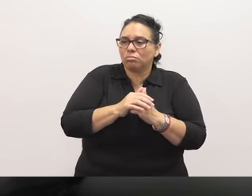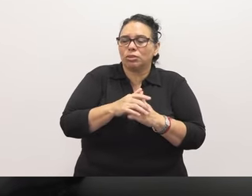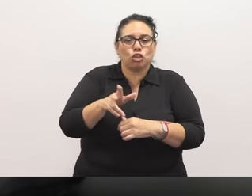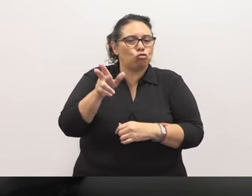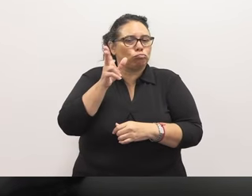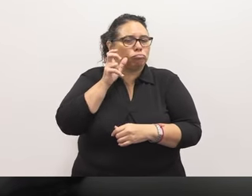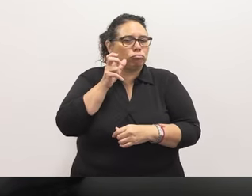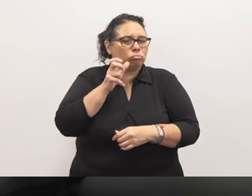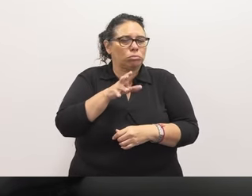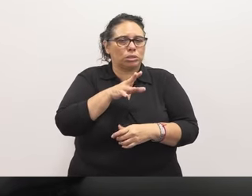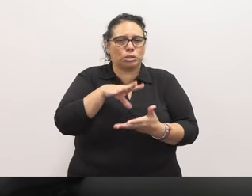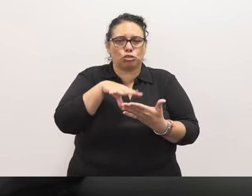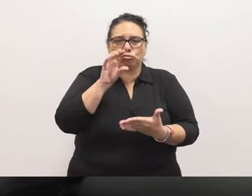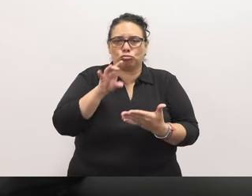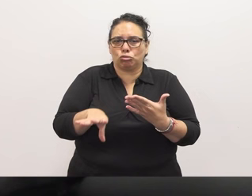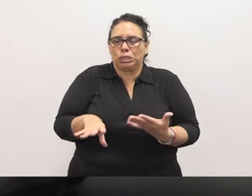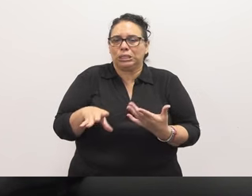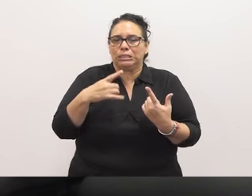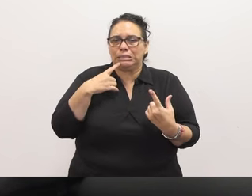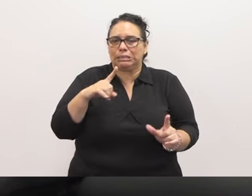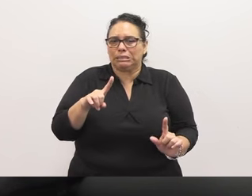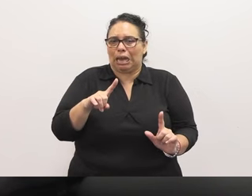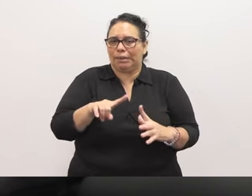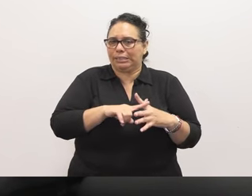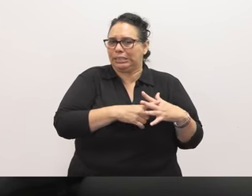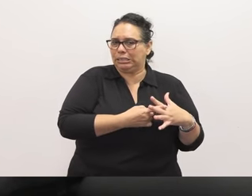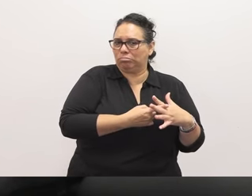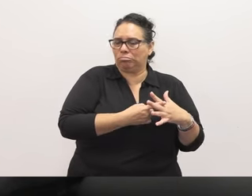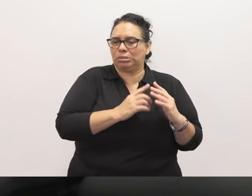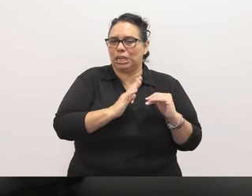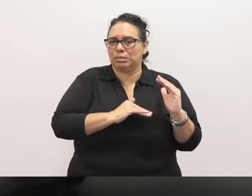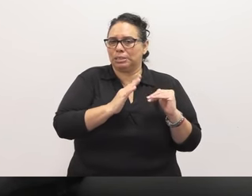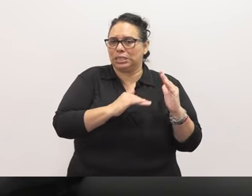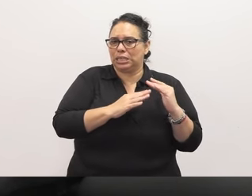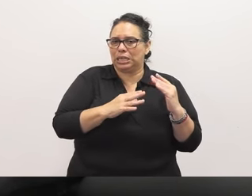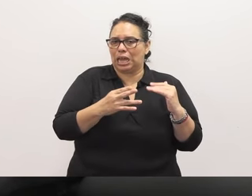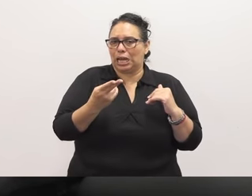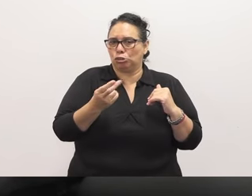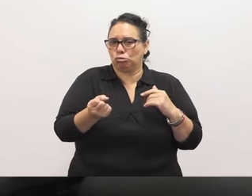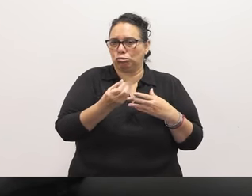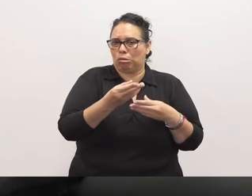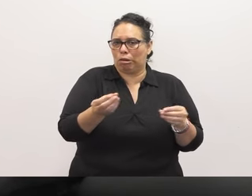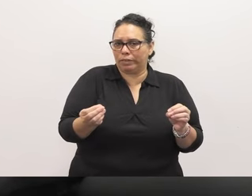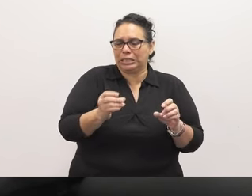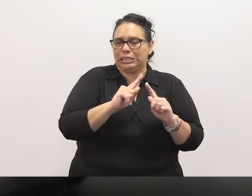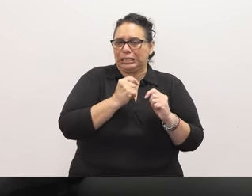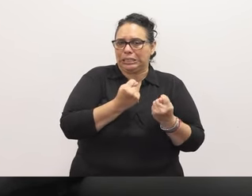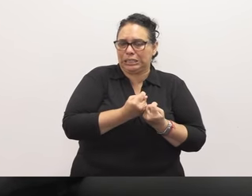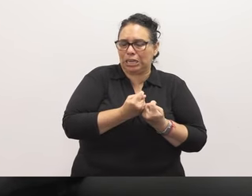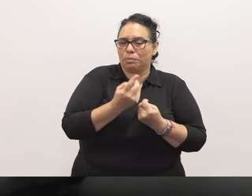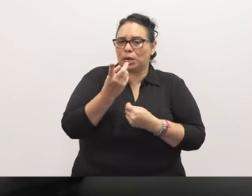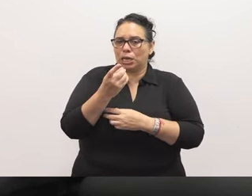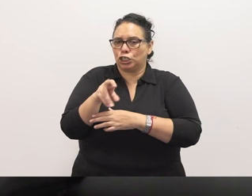to the Student Success Initiative, which has been built in the high school office with a team that Dr. Camerino can talk about.